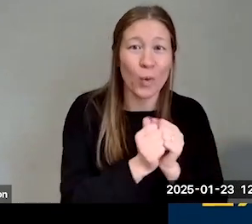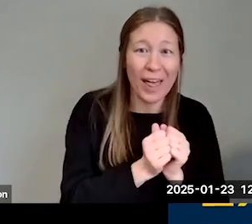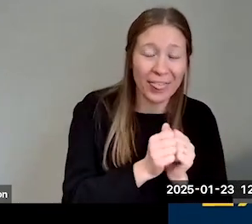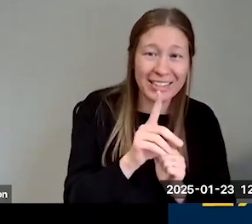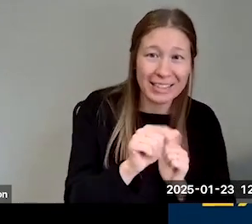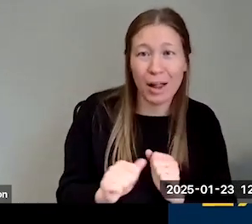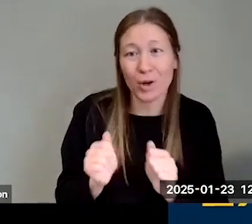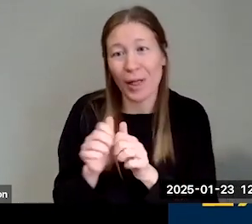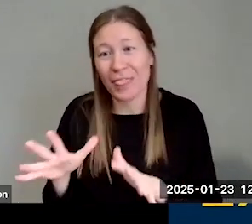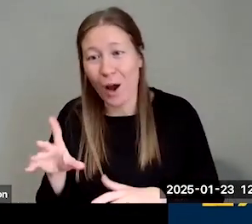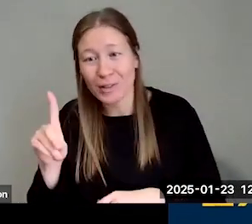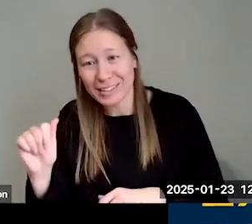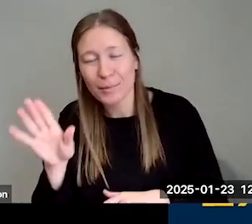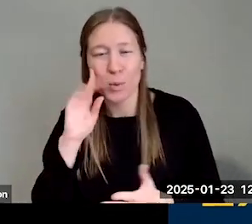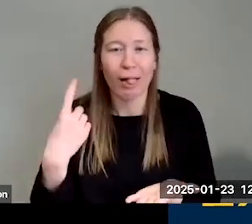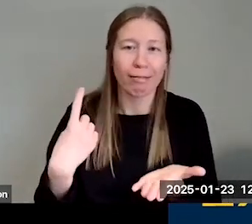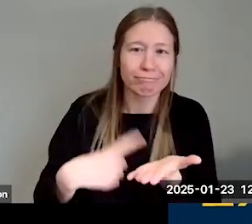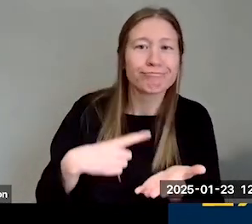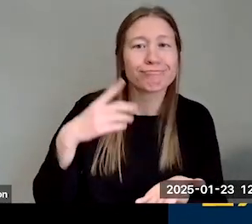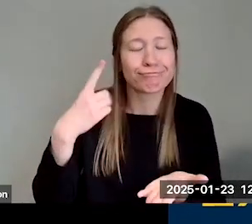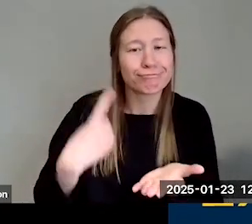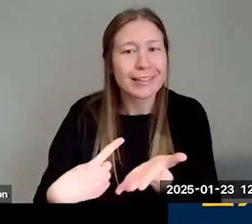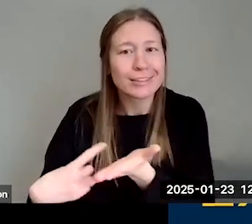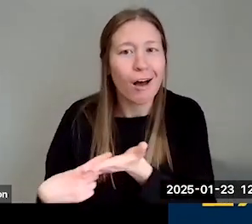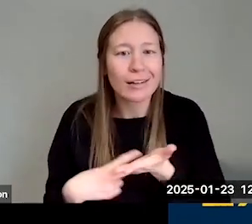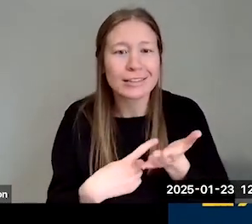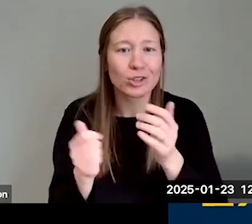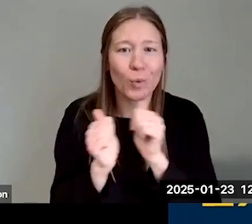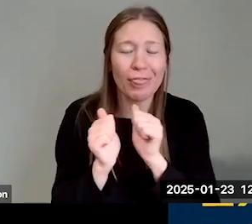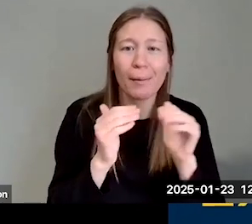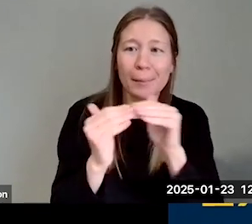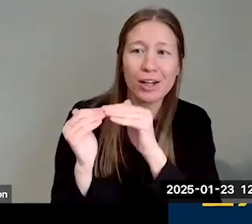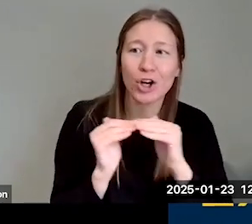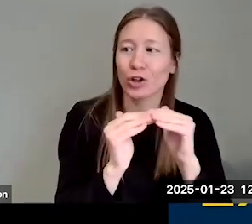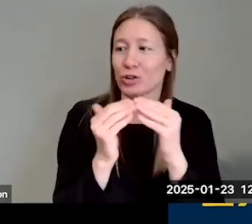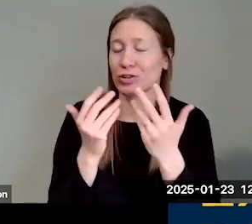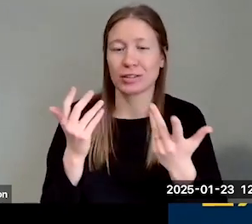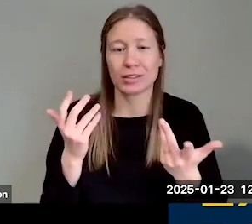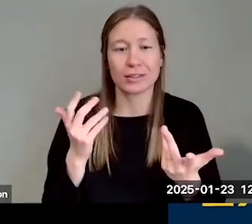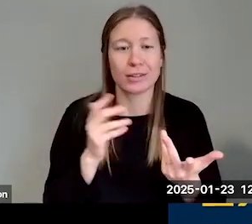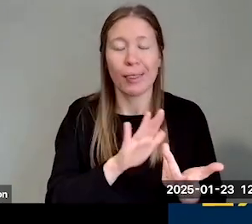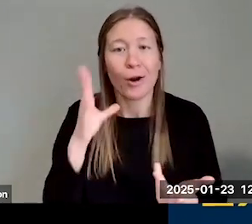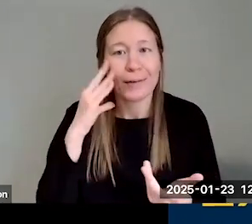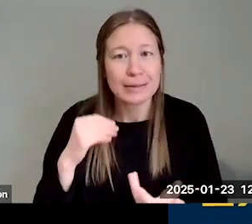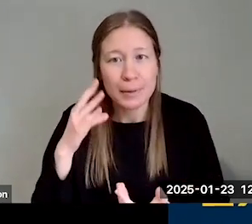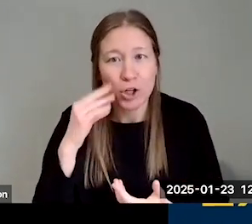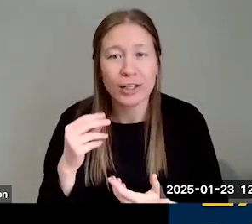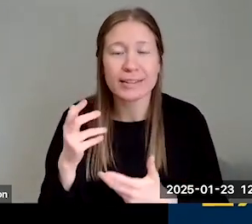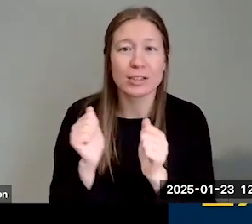discusses their lived experience with peers and colleagues, or their experiences with other employers